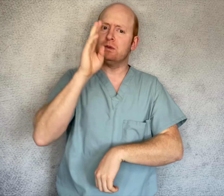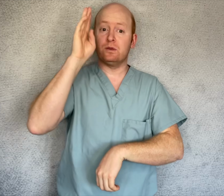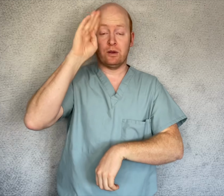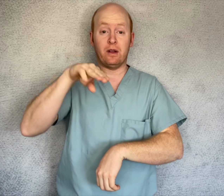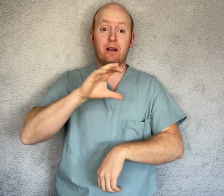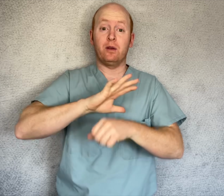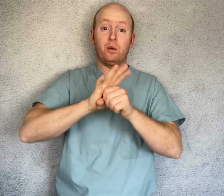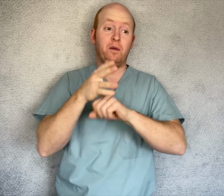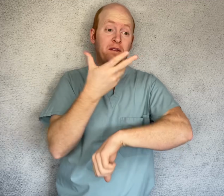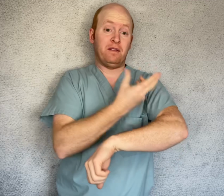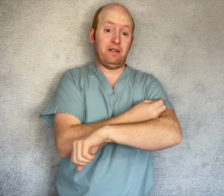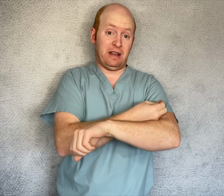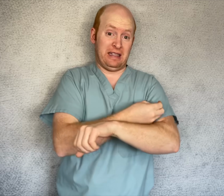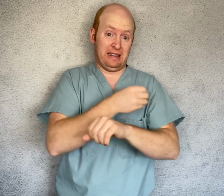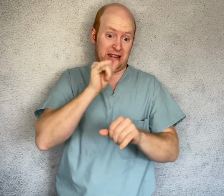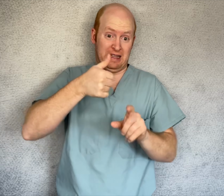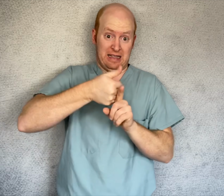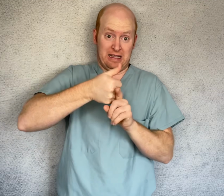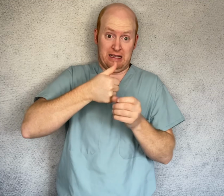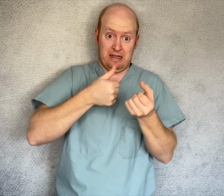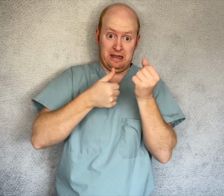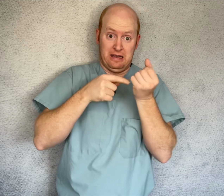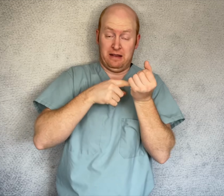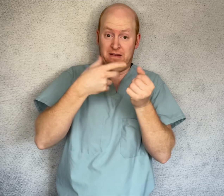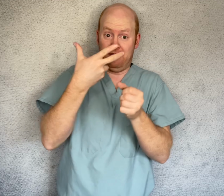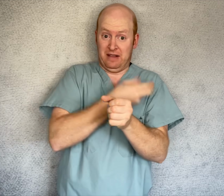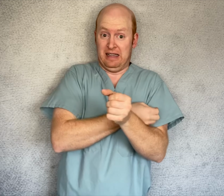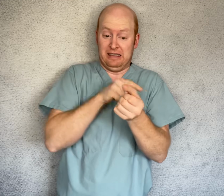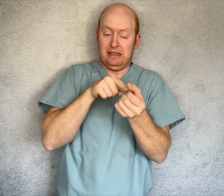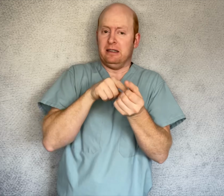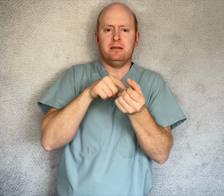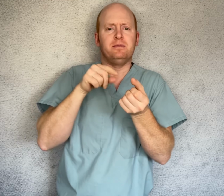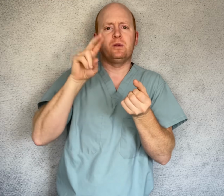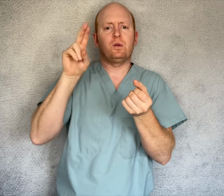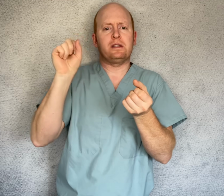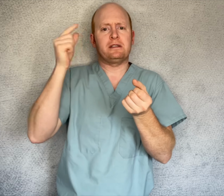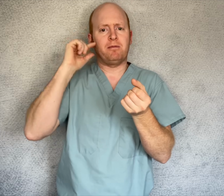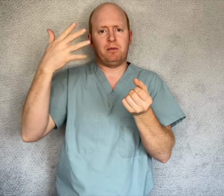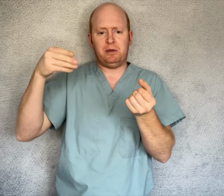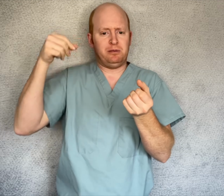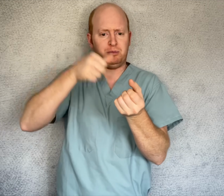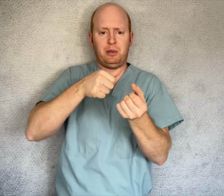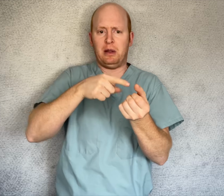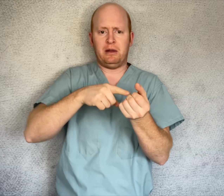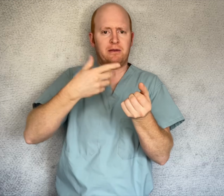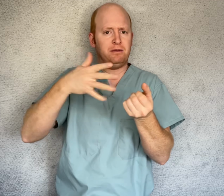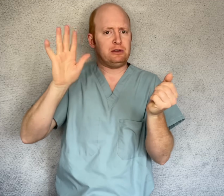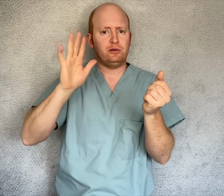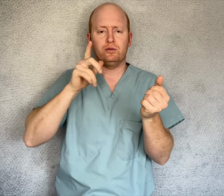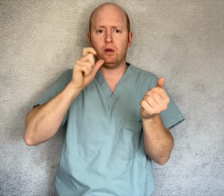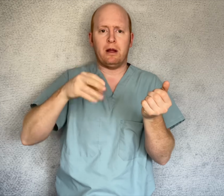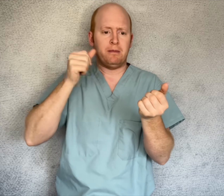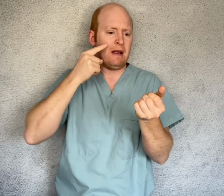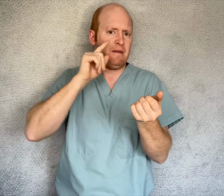The COVID vaccines themselves have been paid for by U.S. tax dollars;